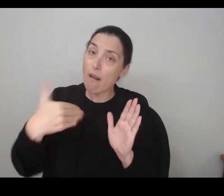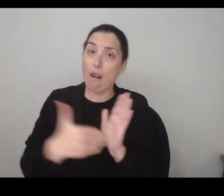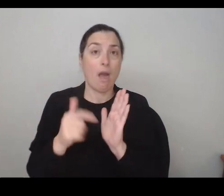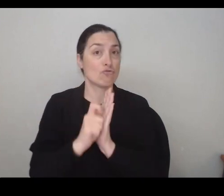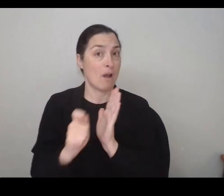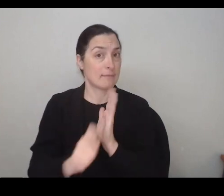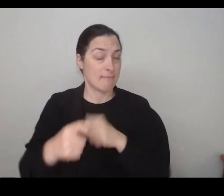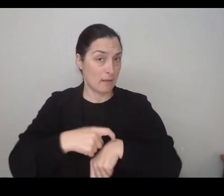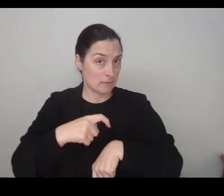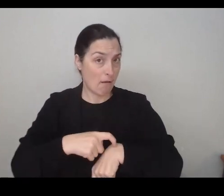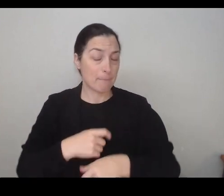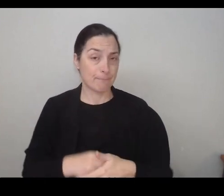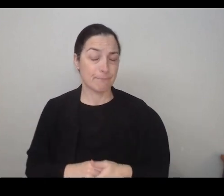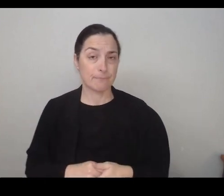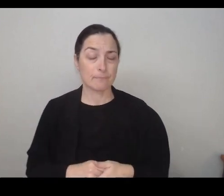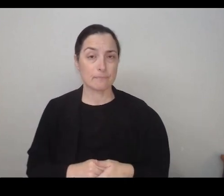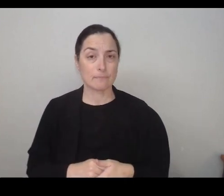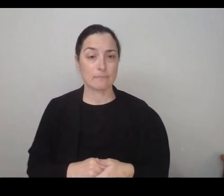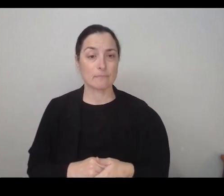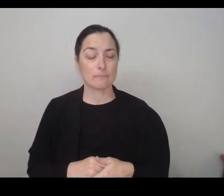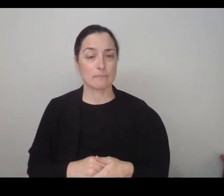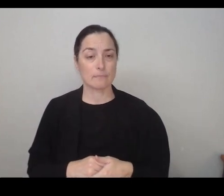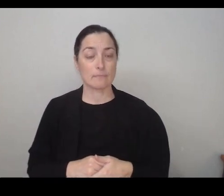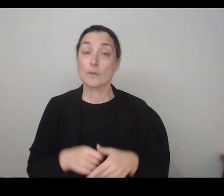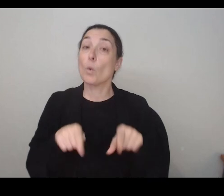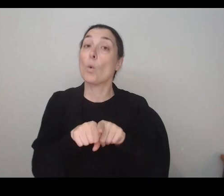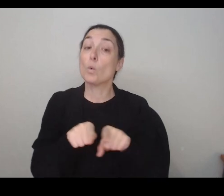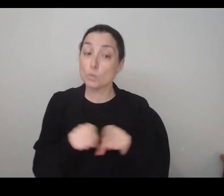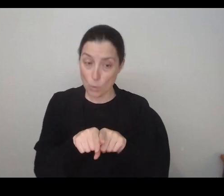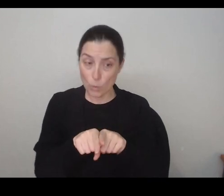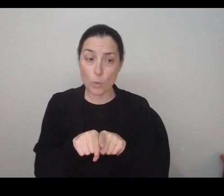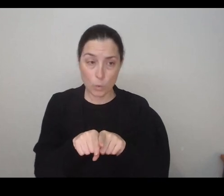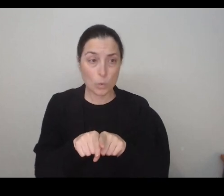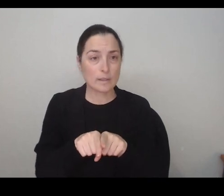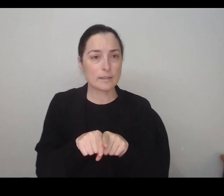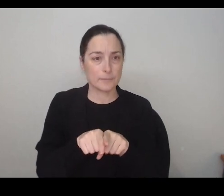As well also, I would say, as the house is built, which is the Maison du Jouir.